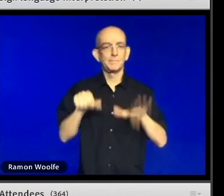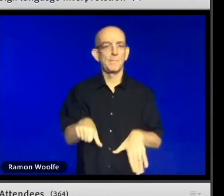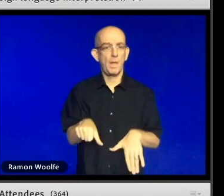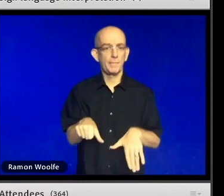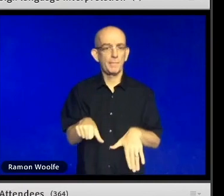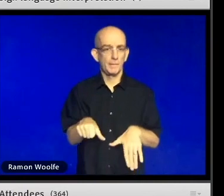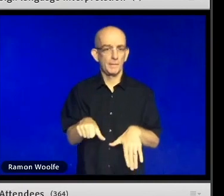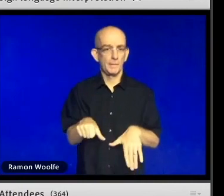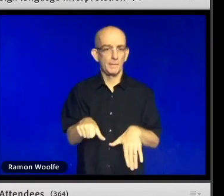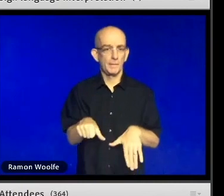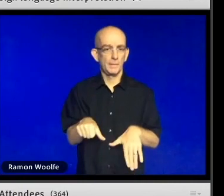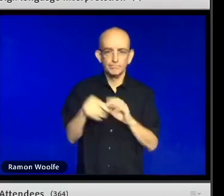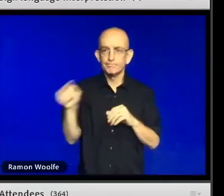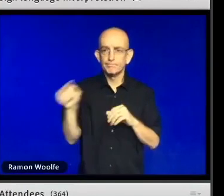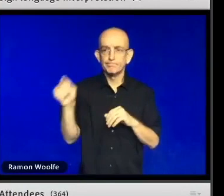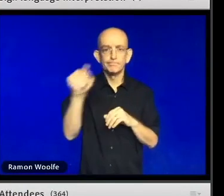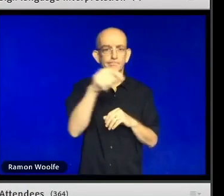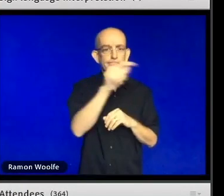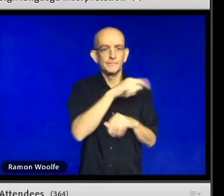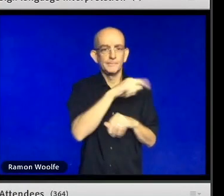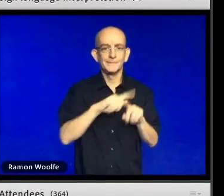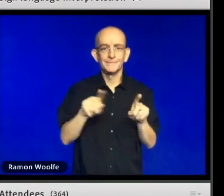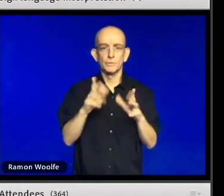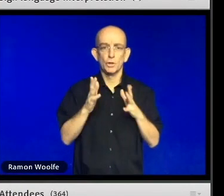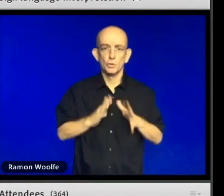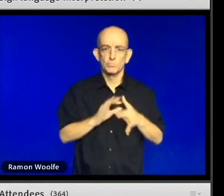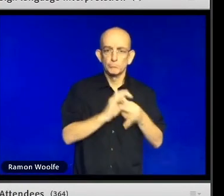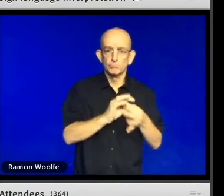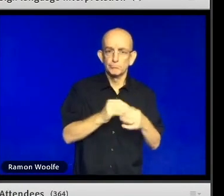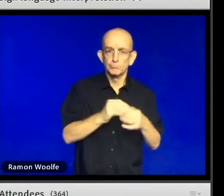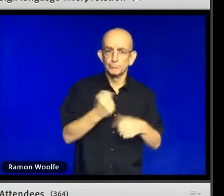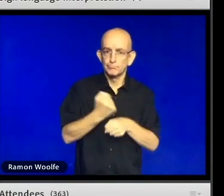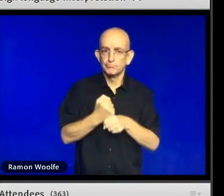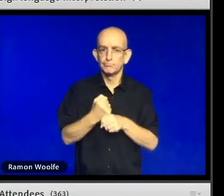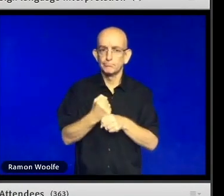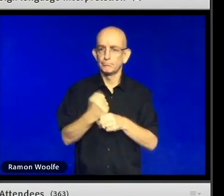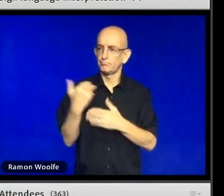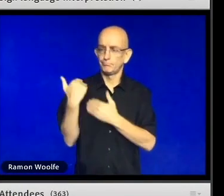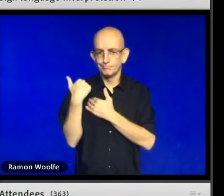We have a very exciting set of presenters today who will be sharing brief examples from